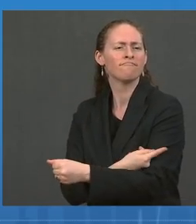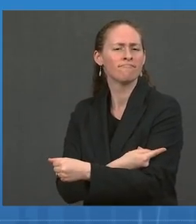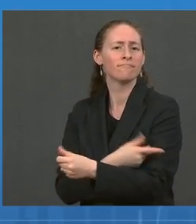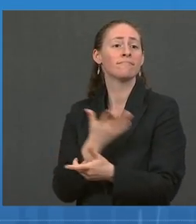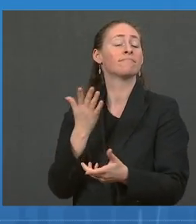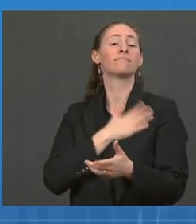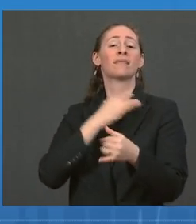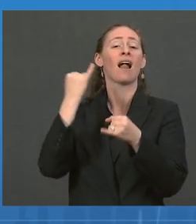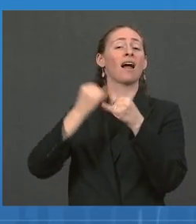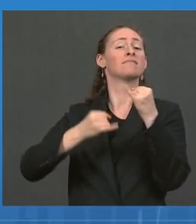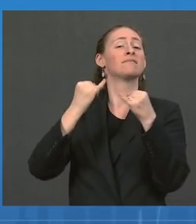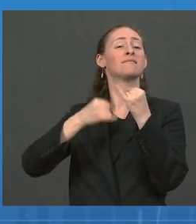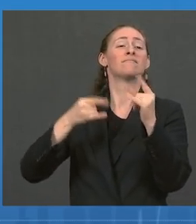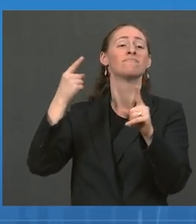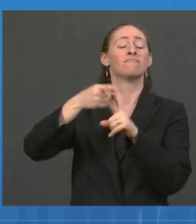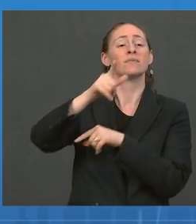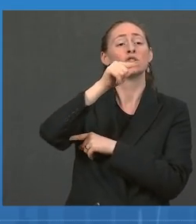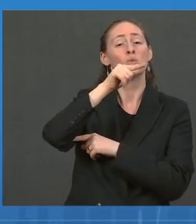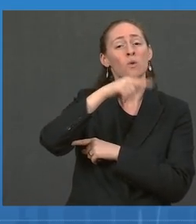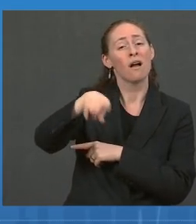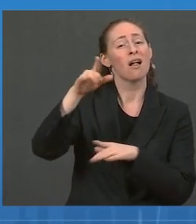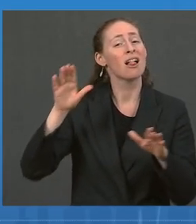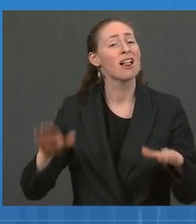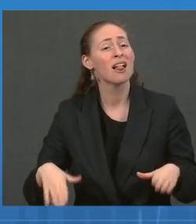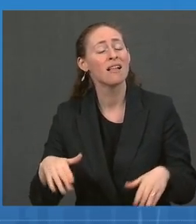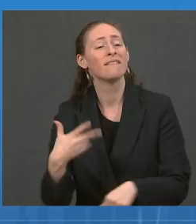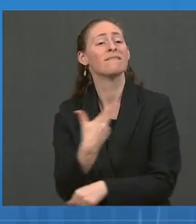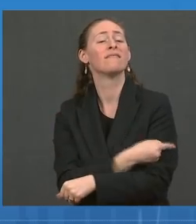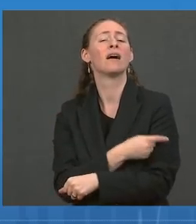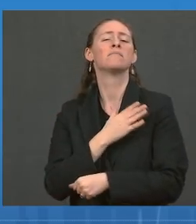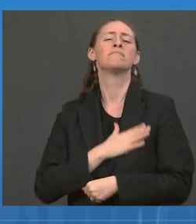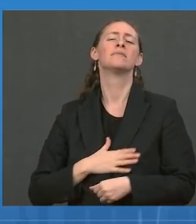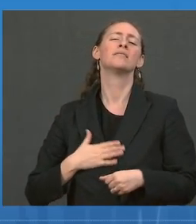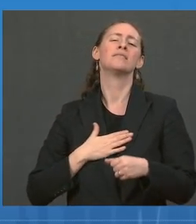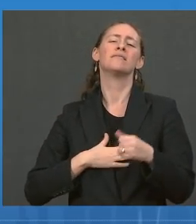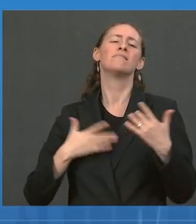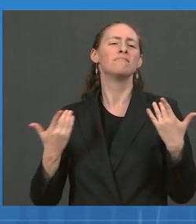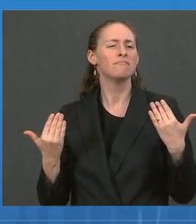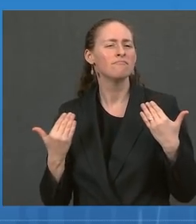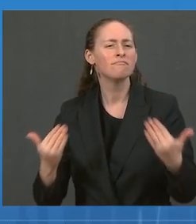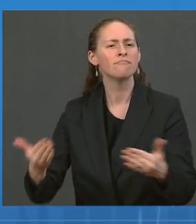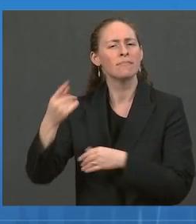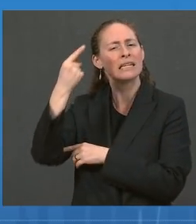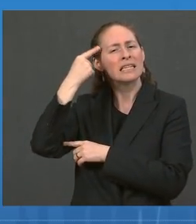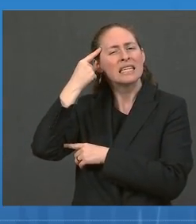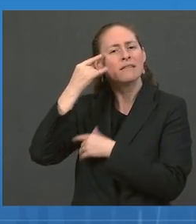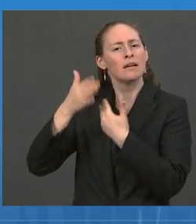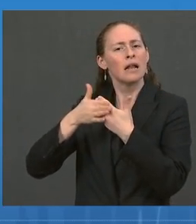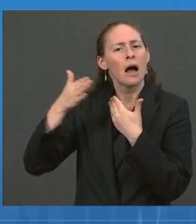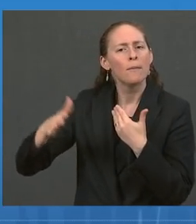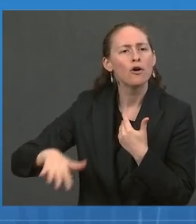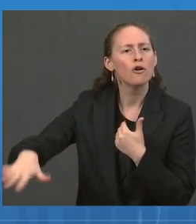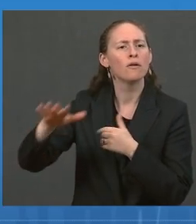My closing ask to you is: If you have not been vaccinated, please do so. If your neighbor, family member, or friend has not yet been vaccinated,